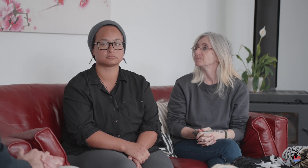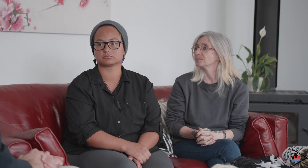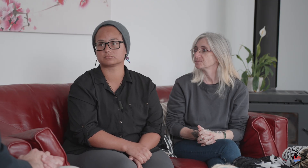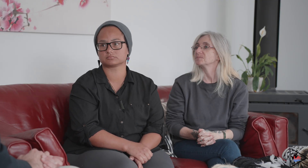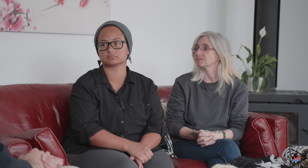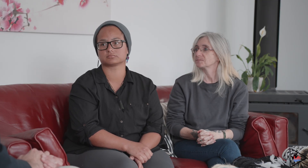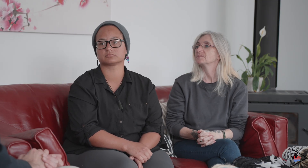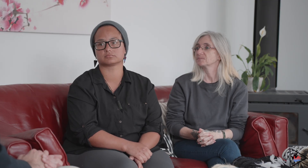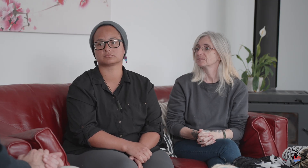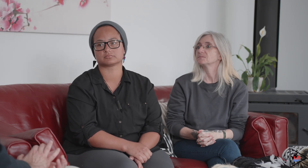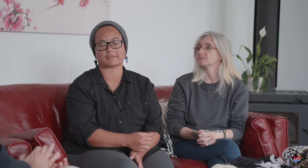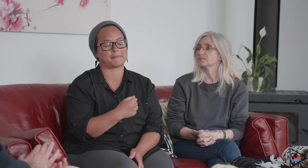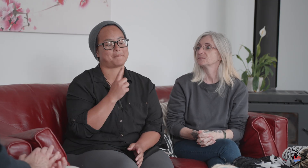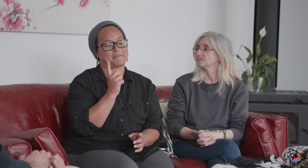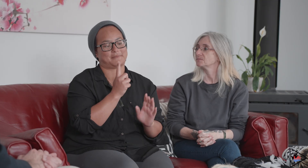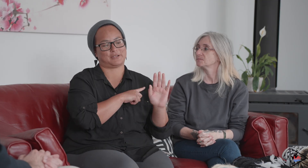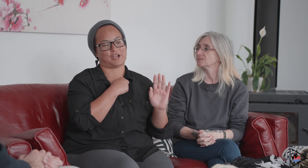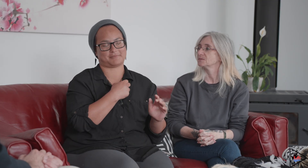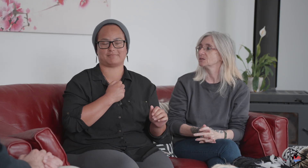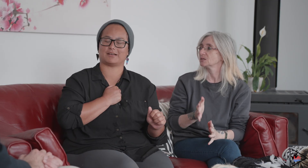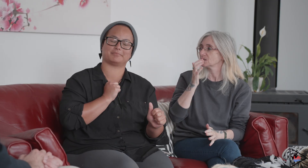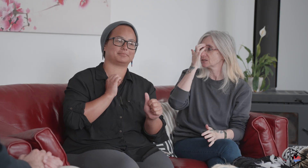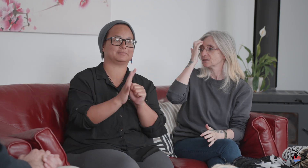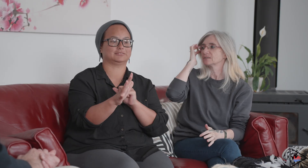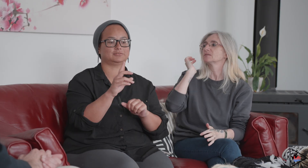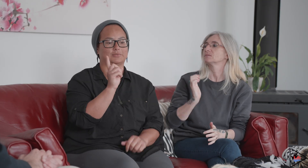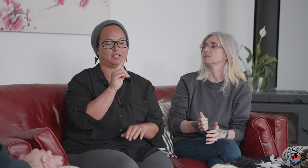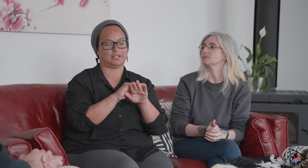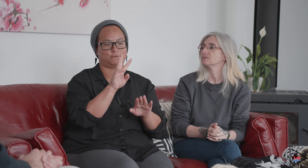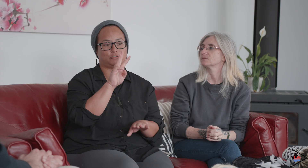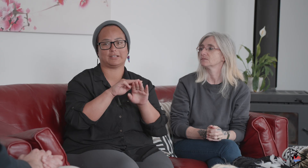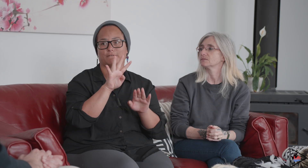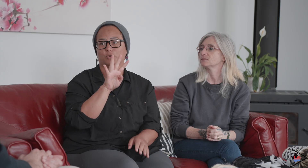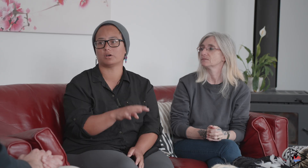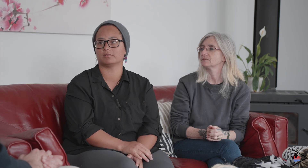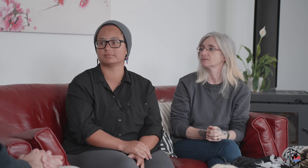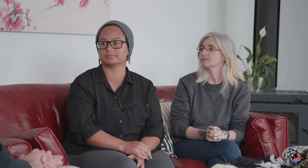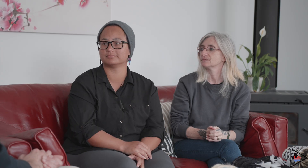to do. They'll have more experience. Yeah. I mean, to be honest, level three and level four were just